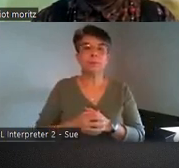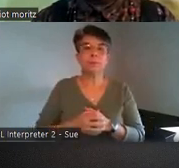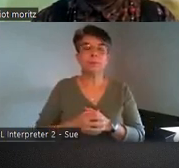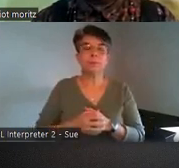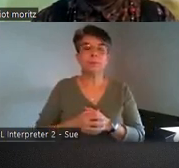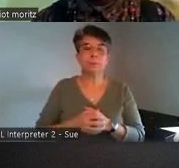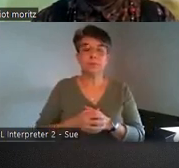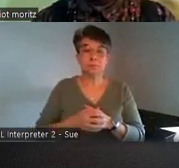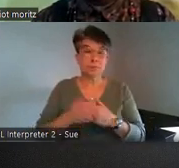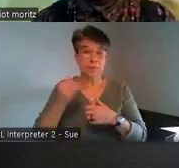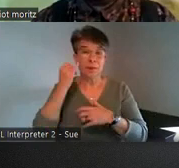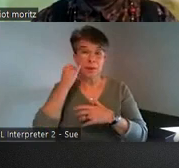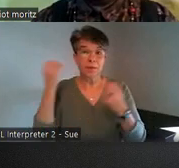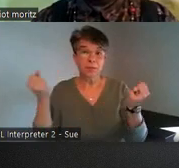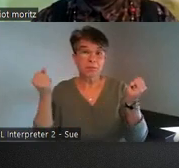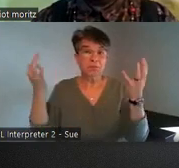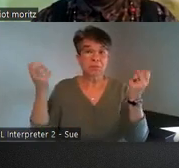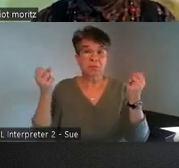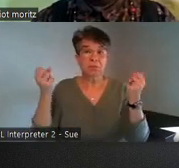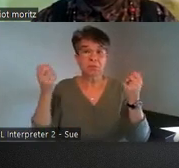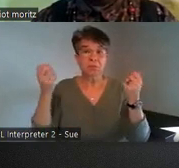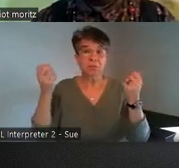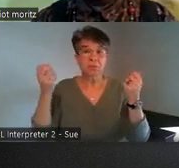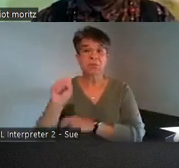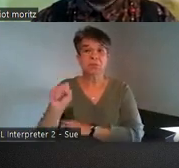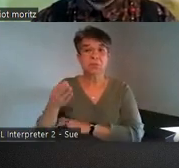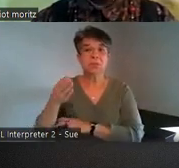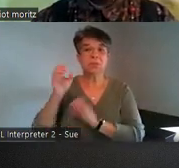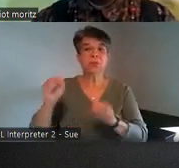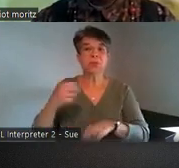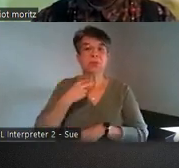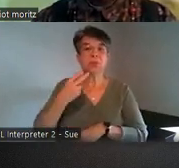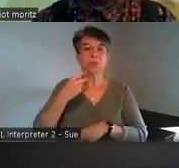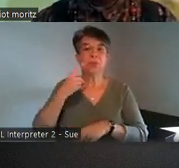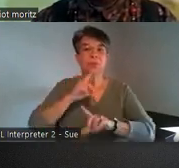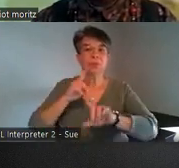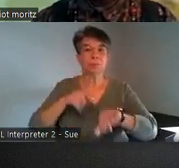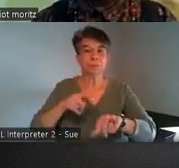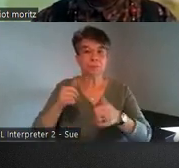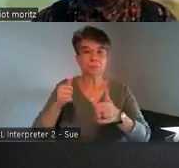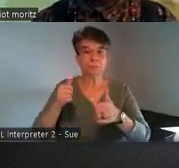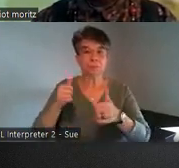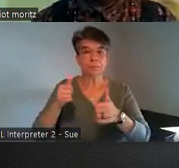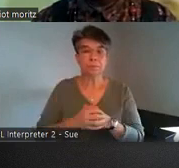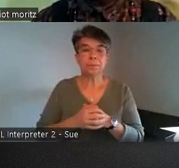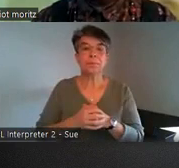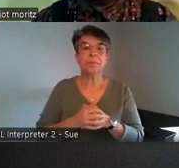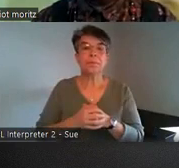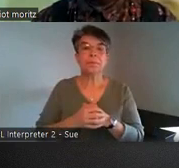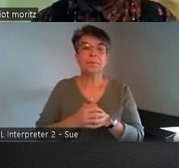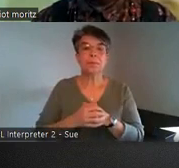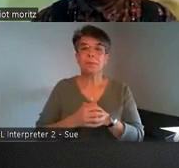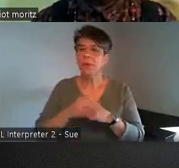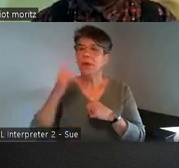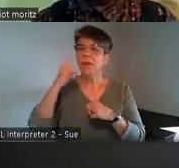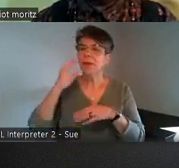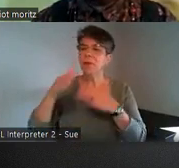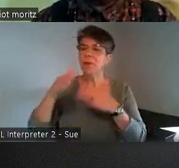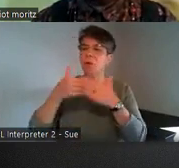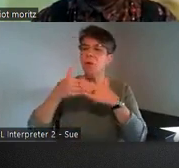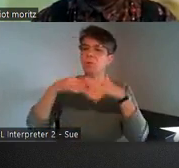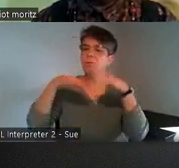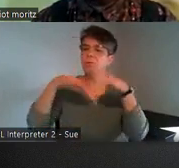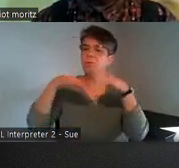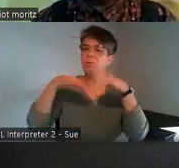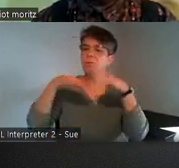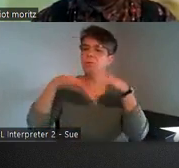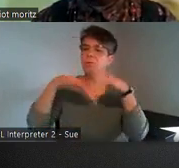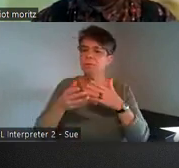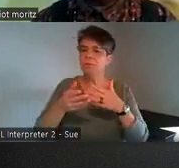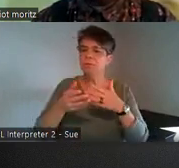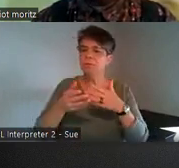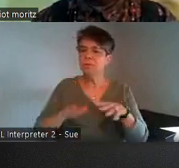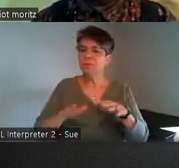on their behalf if if necessary uh so I Believe by now everyone is quite accustomed to zoom and zoom